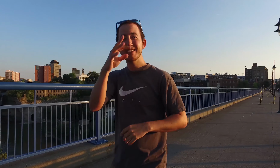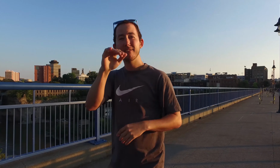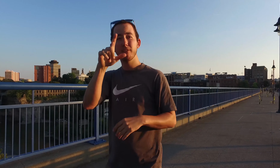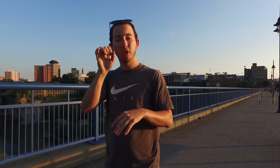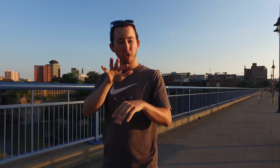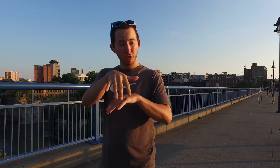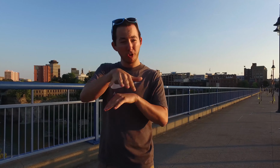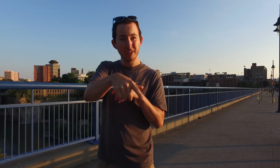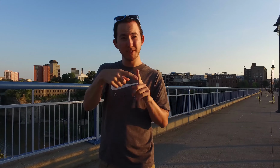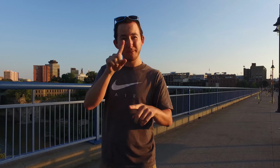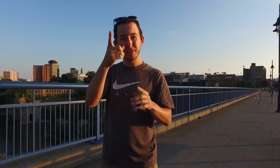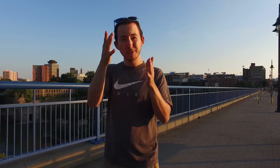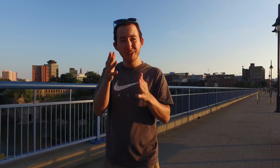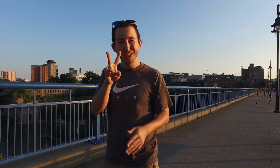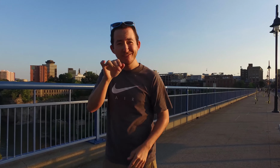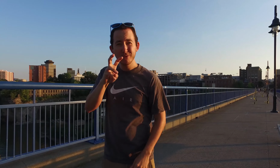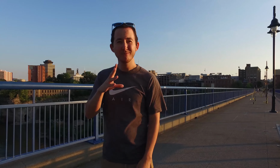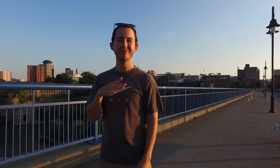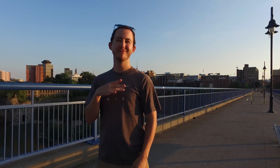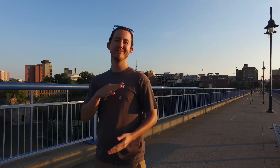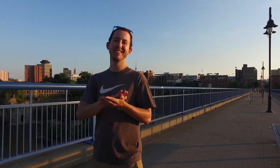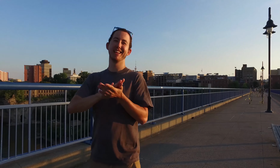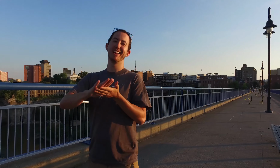In abandoned Subway location, we are able to see high falls from first person's view. It is a such nice view.